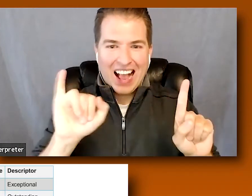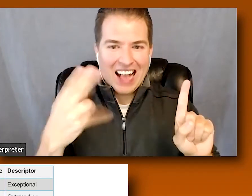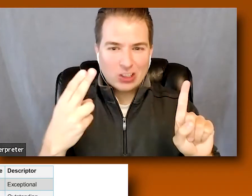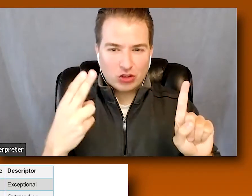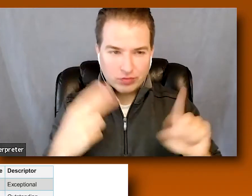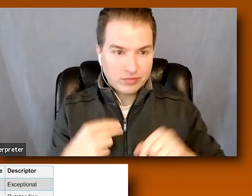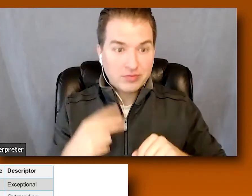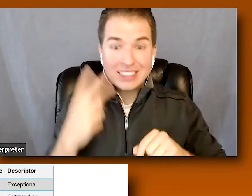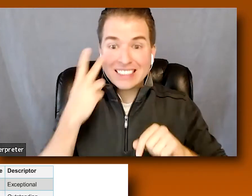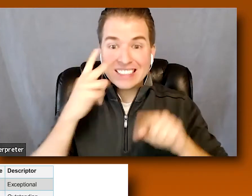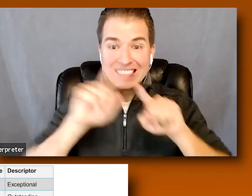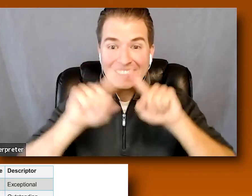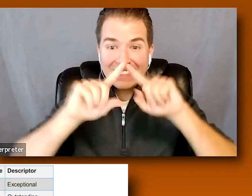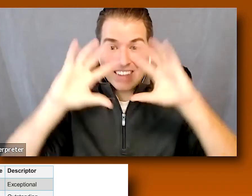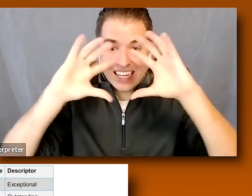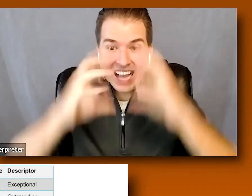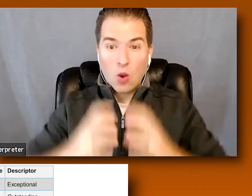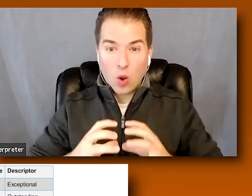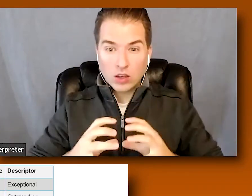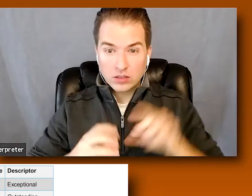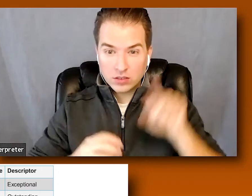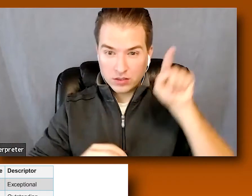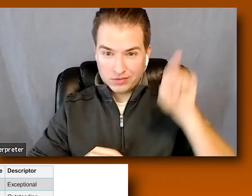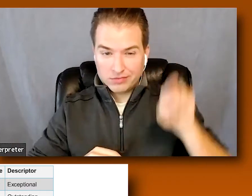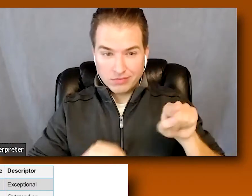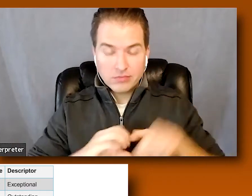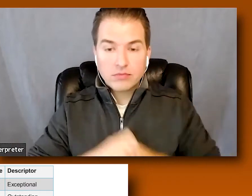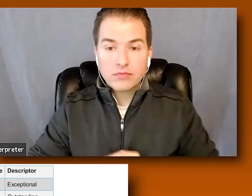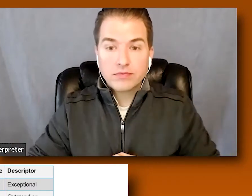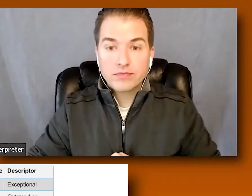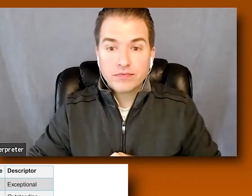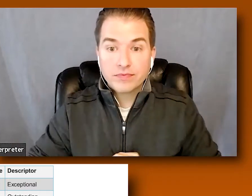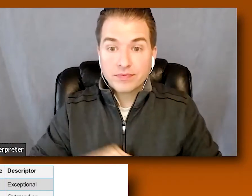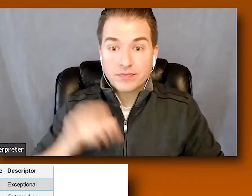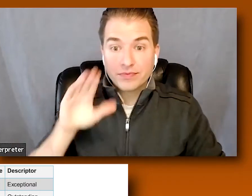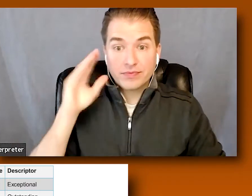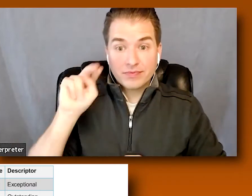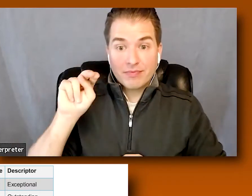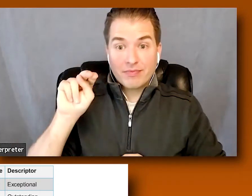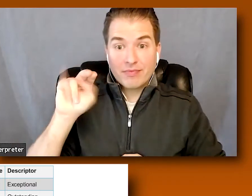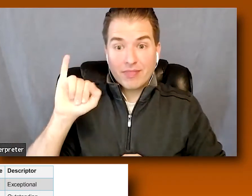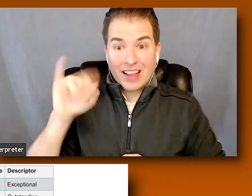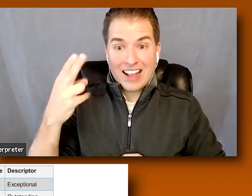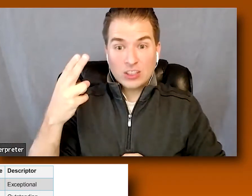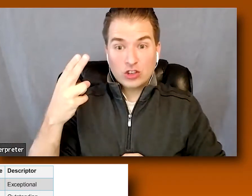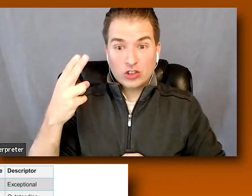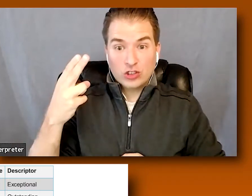So, you can see the categories that it's divided into, and I also want to note that each NIH institute